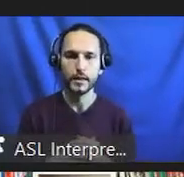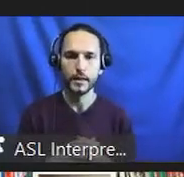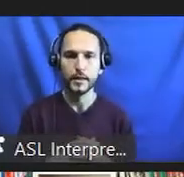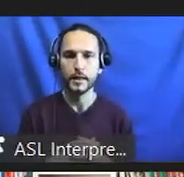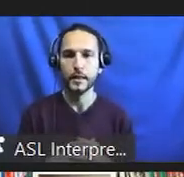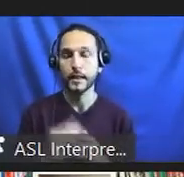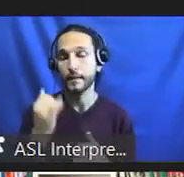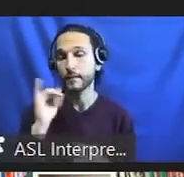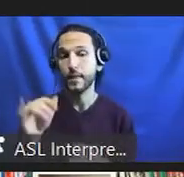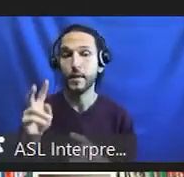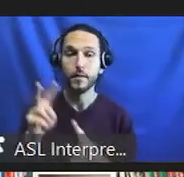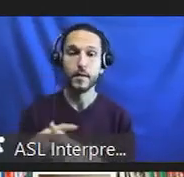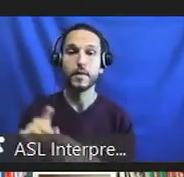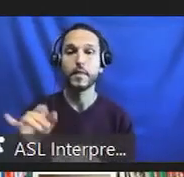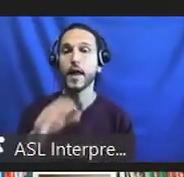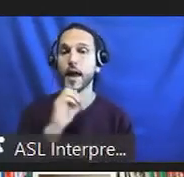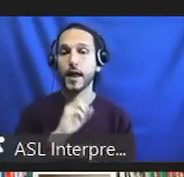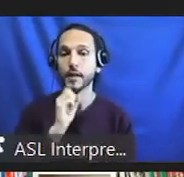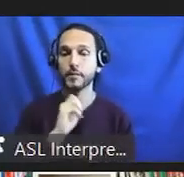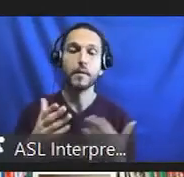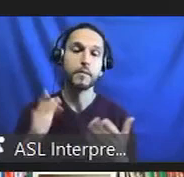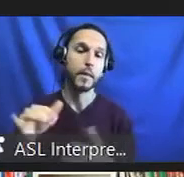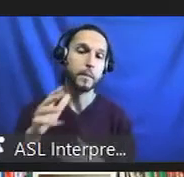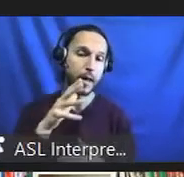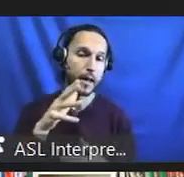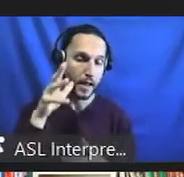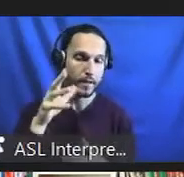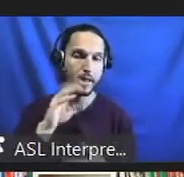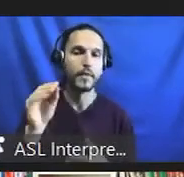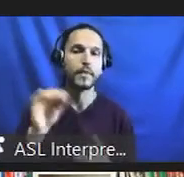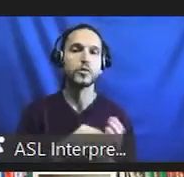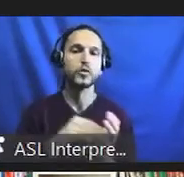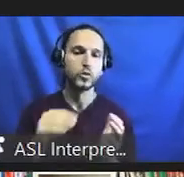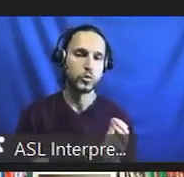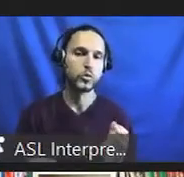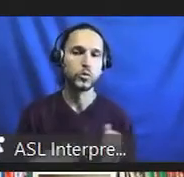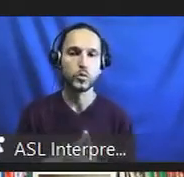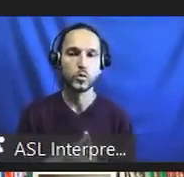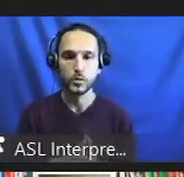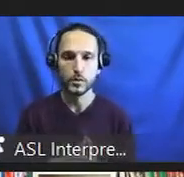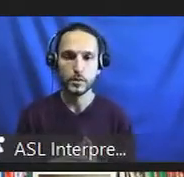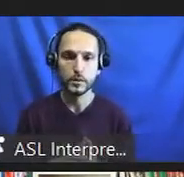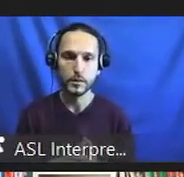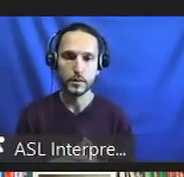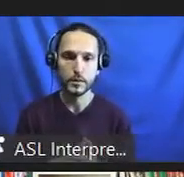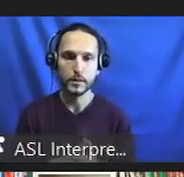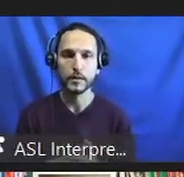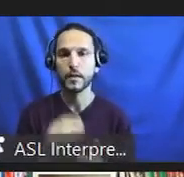depending on the age of the student, the parents, and maybe the student's medical providers